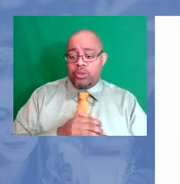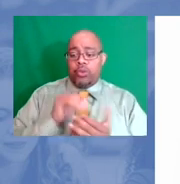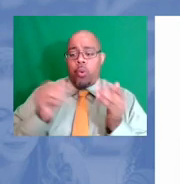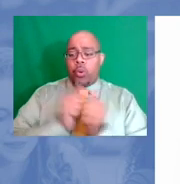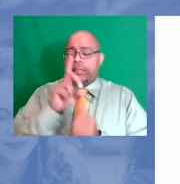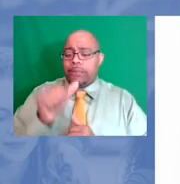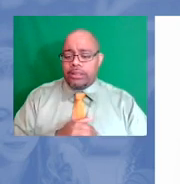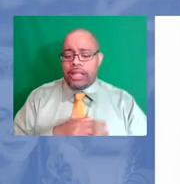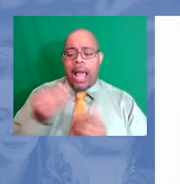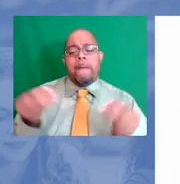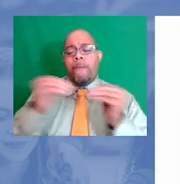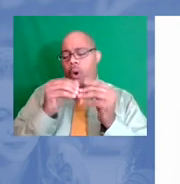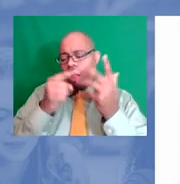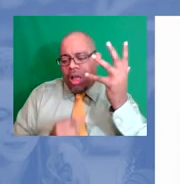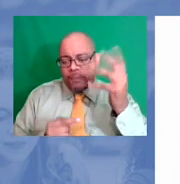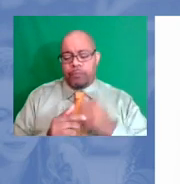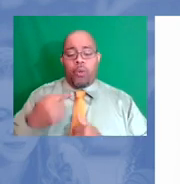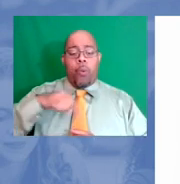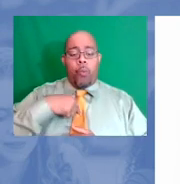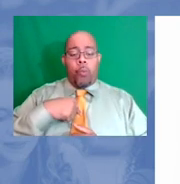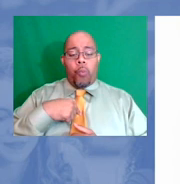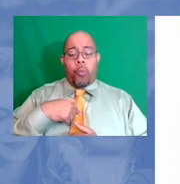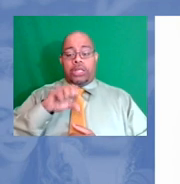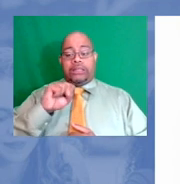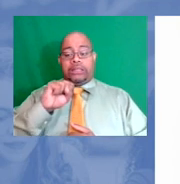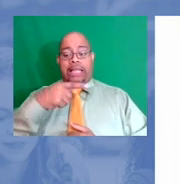WE ARE THE SOLE STAKEHOLDER GROUP WITH THE LIVED EXPERIENCE OF LEARNING IN THE CONTEXT